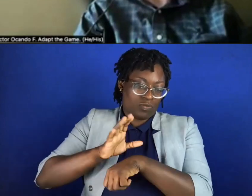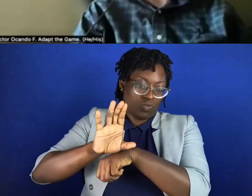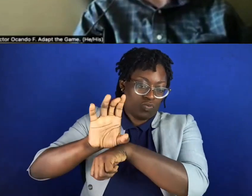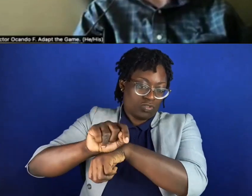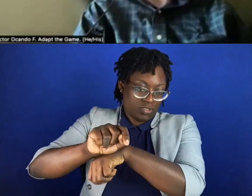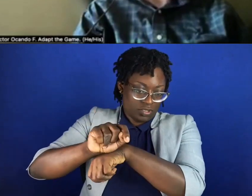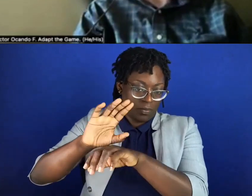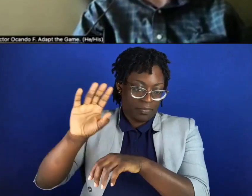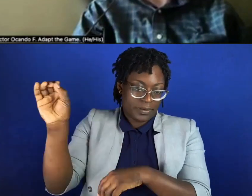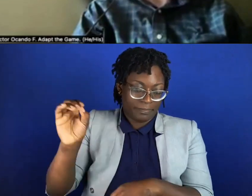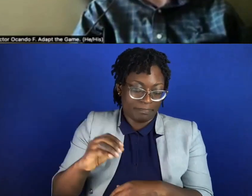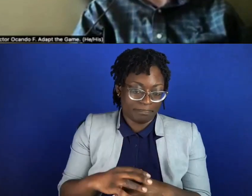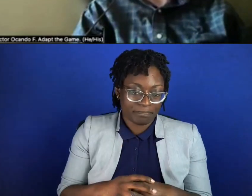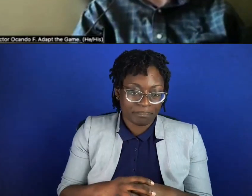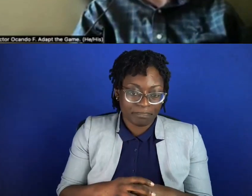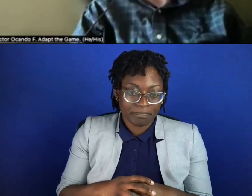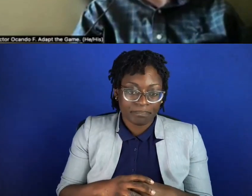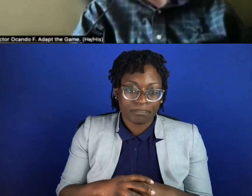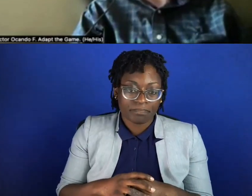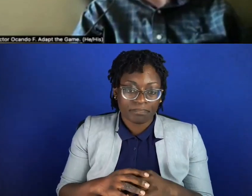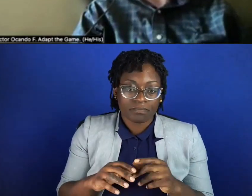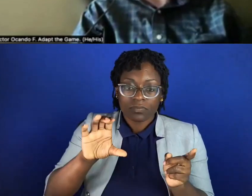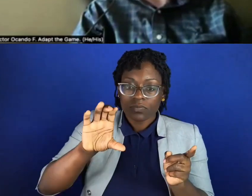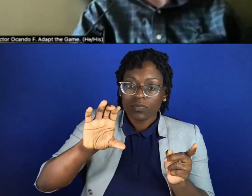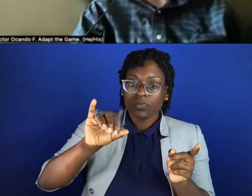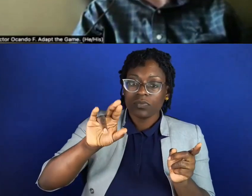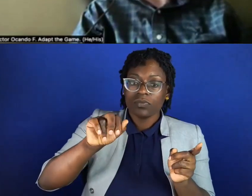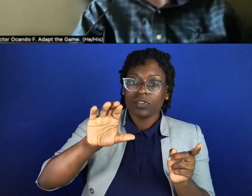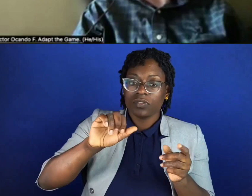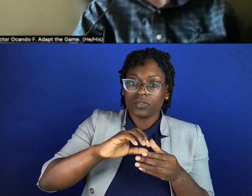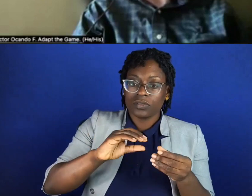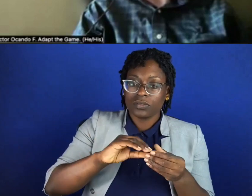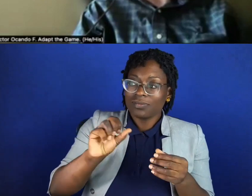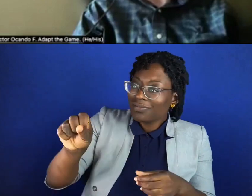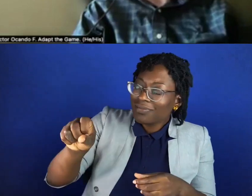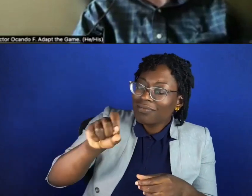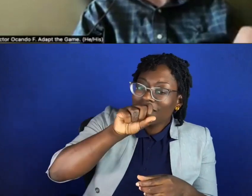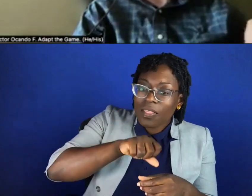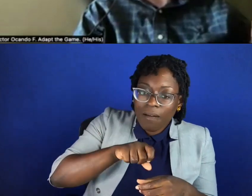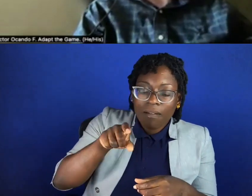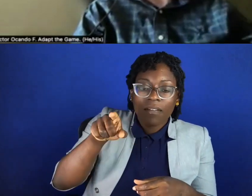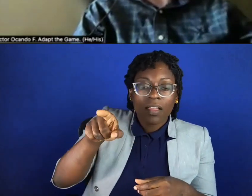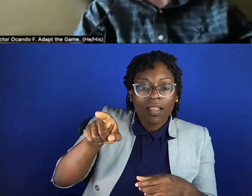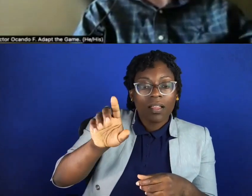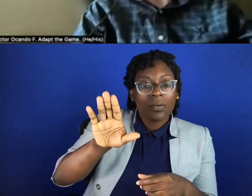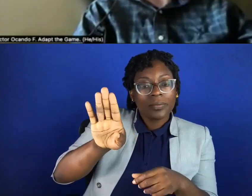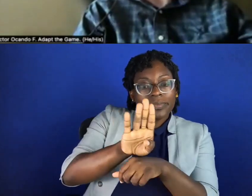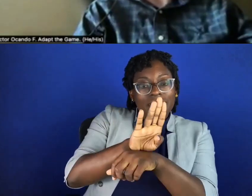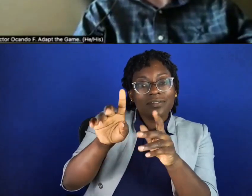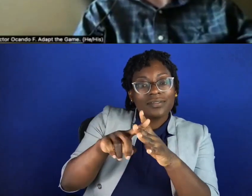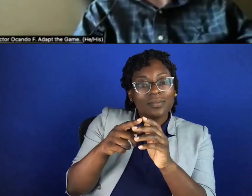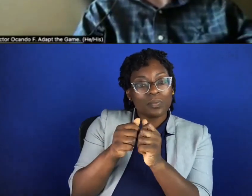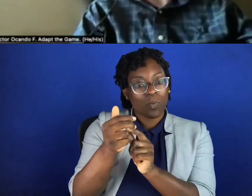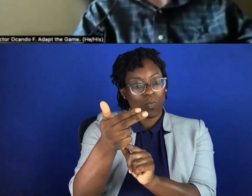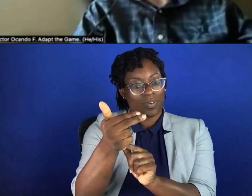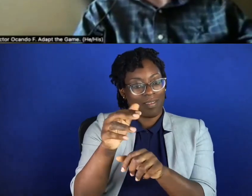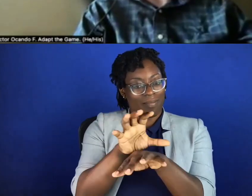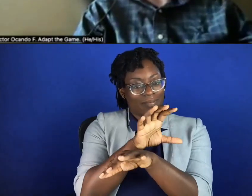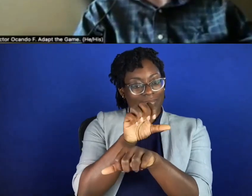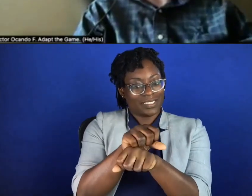Thank you so much. I love that Wandke consulting started with maybe the hotel booking and ensuring